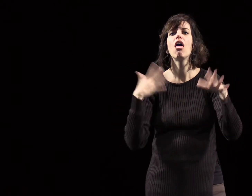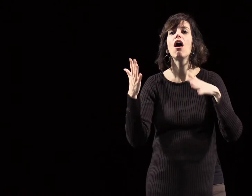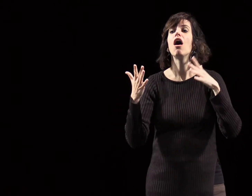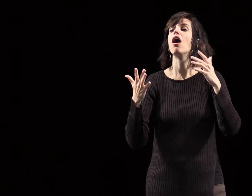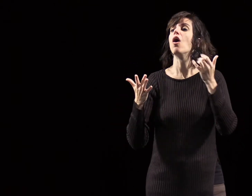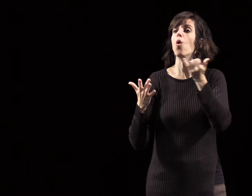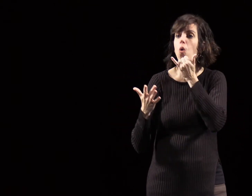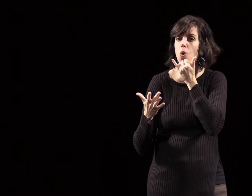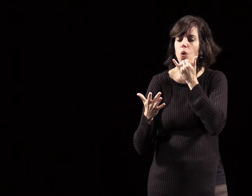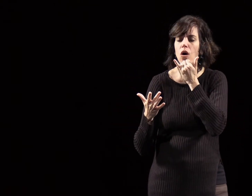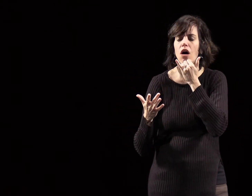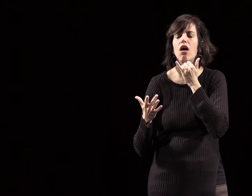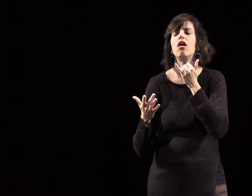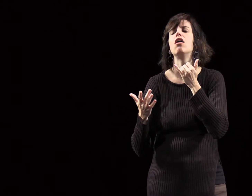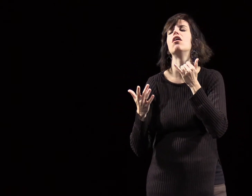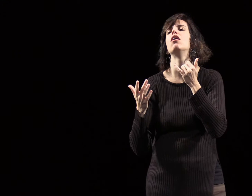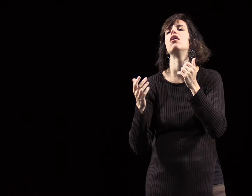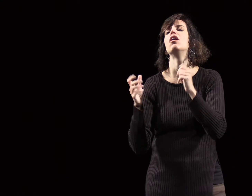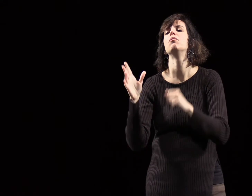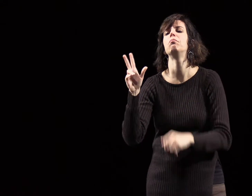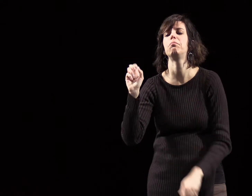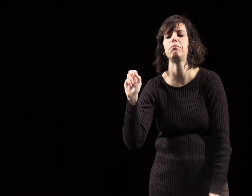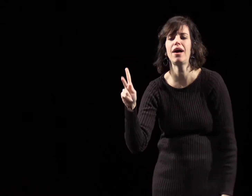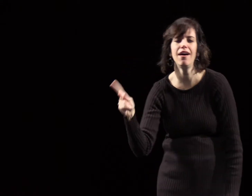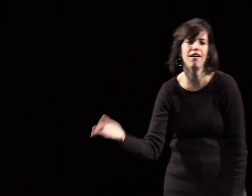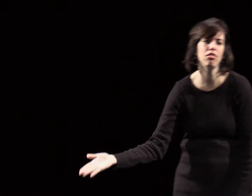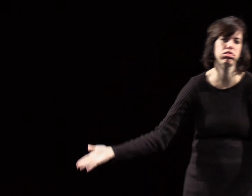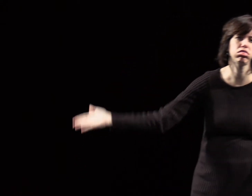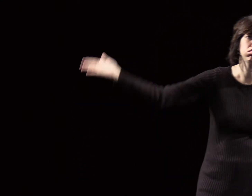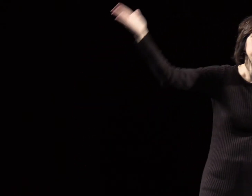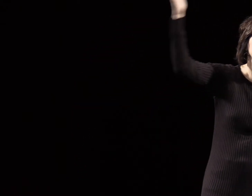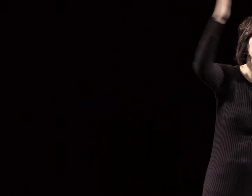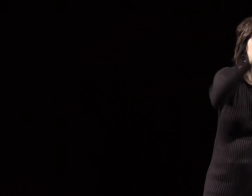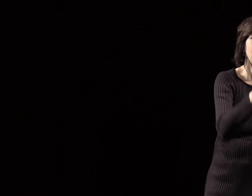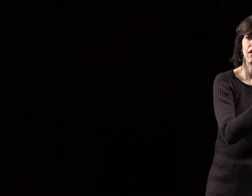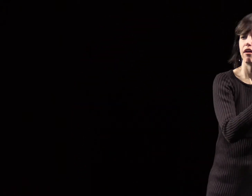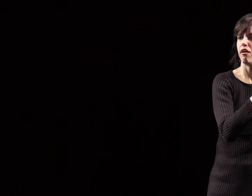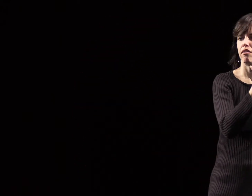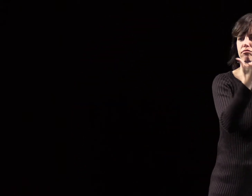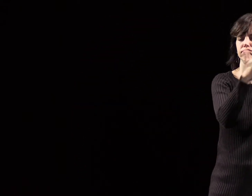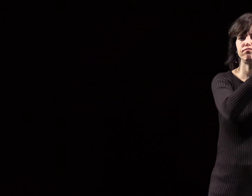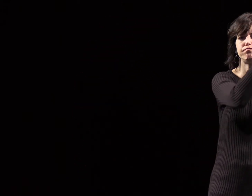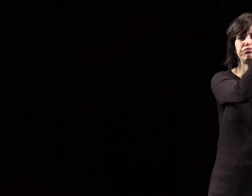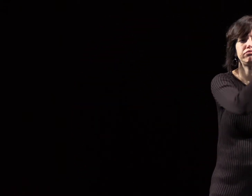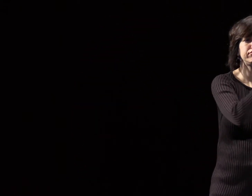then I tended to make more errors, and then I had to go back and trash all of that